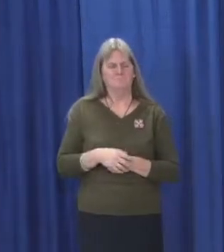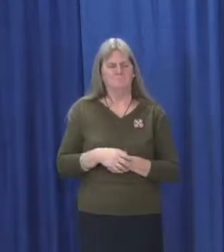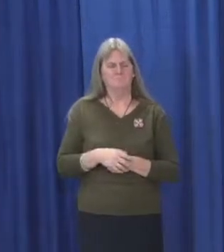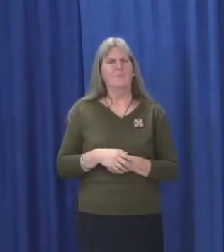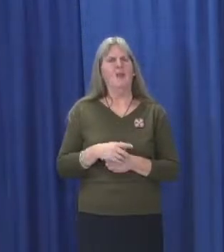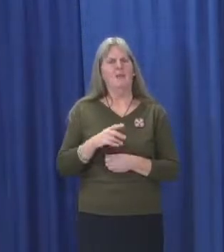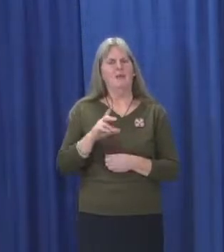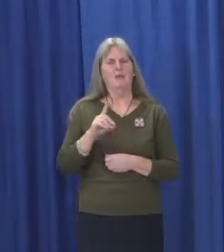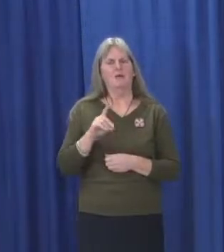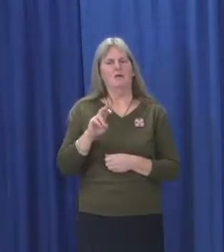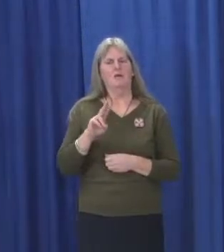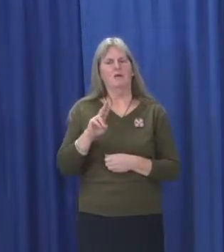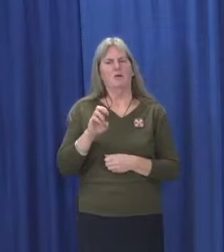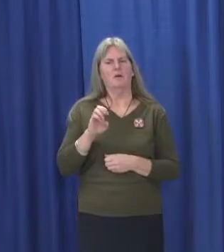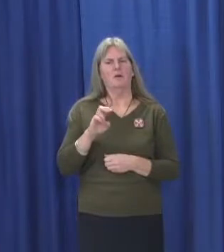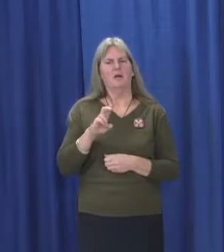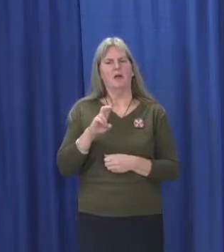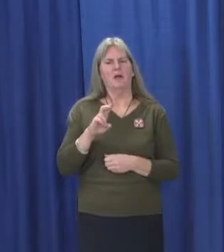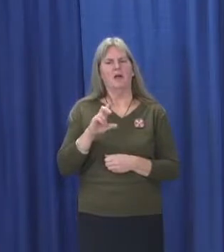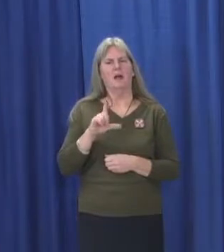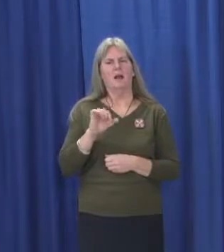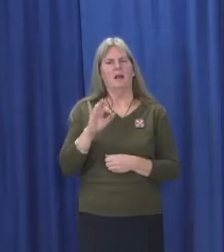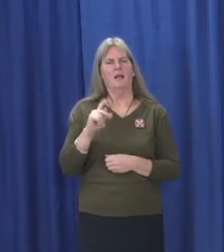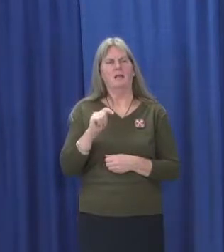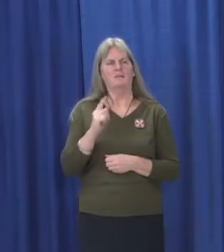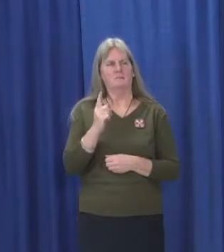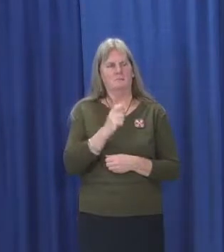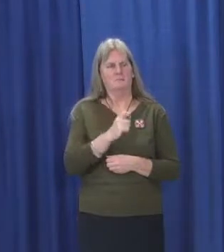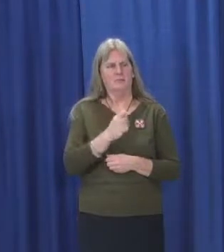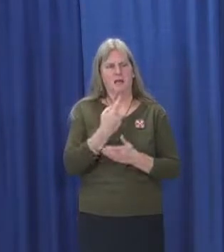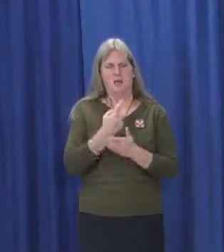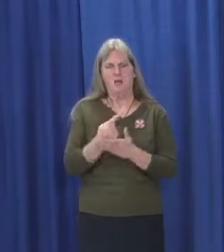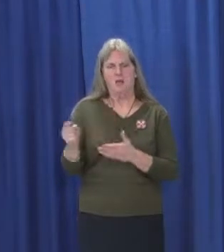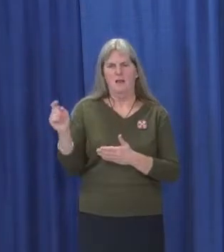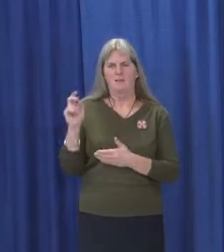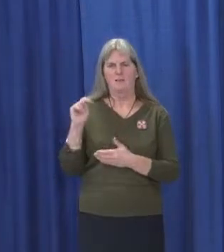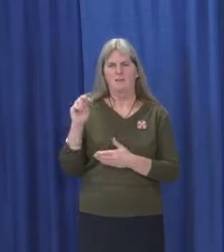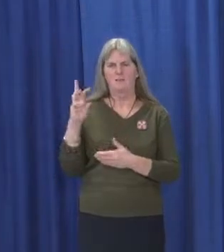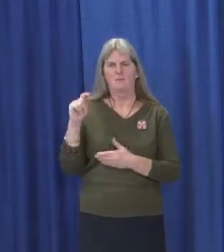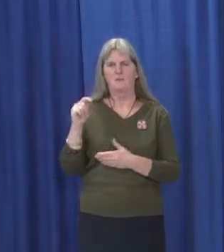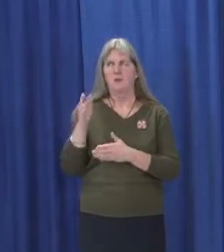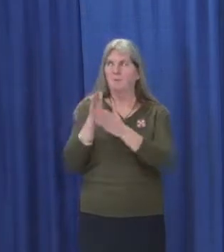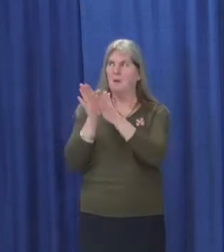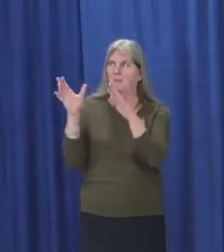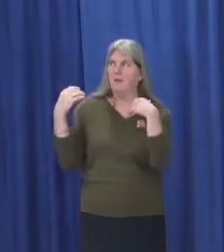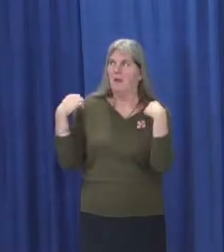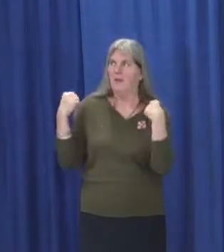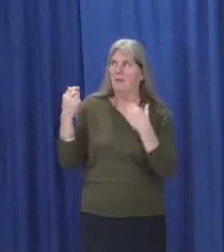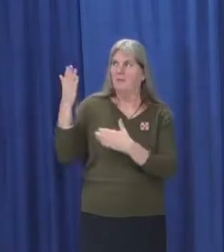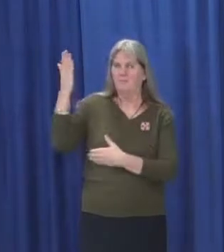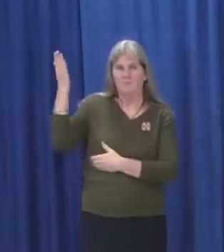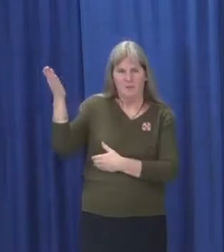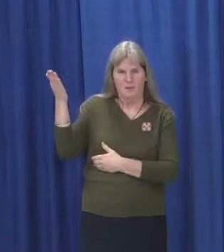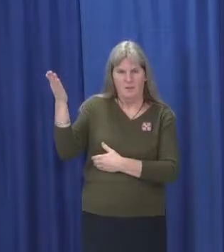be for Dr Elliott's. Last week in the Northwest Territories public health officials were attributing some